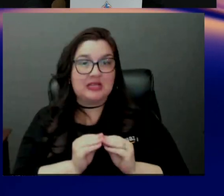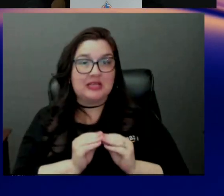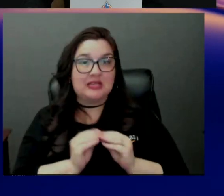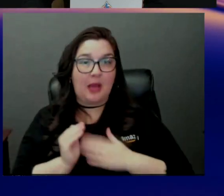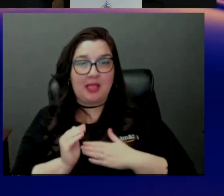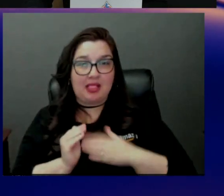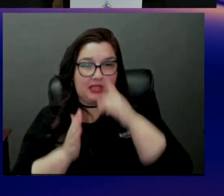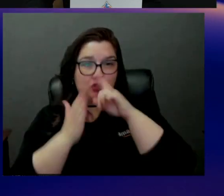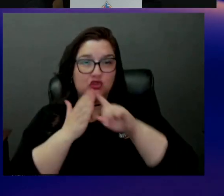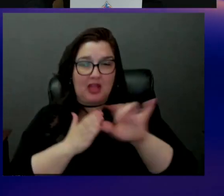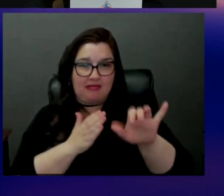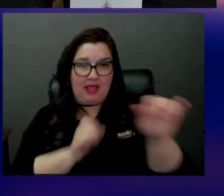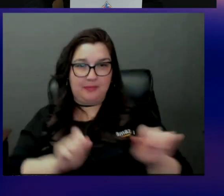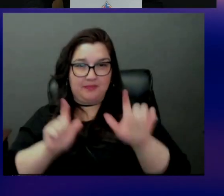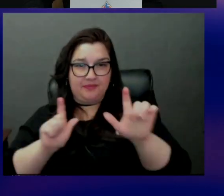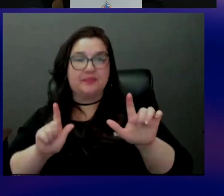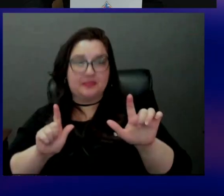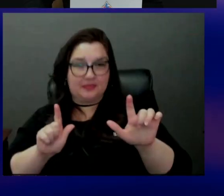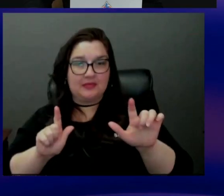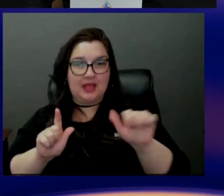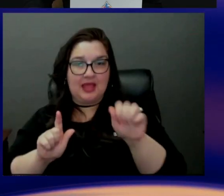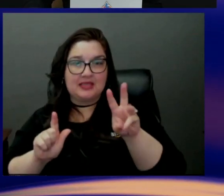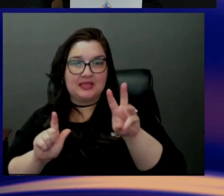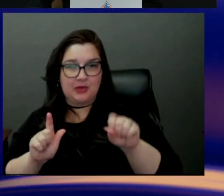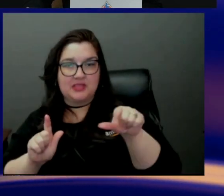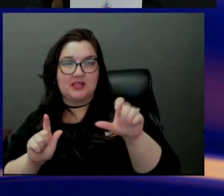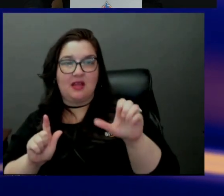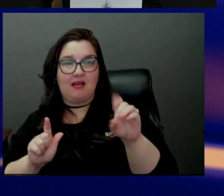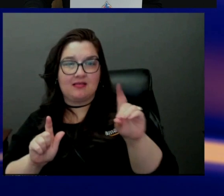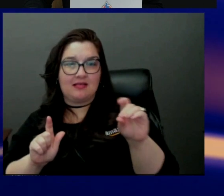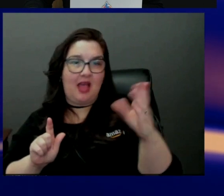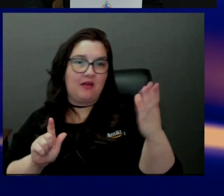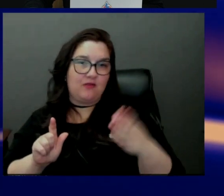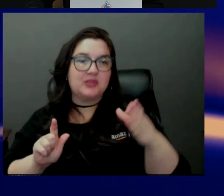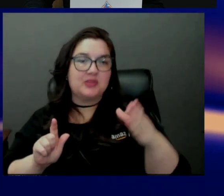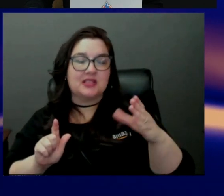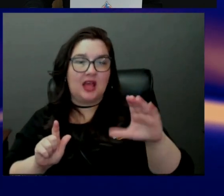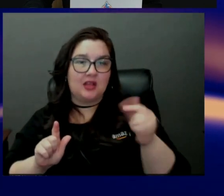pages.awscloud.com/global-traincert-Twitch-sysops.HTML,